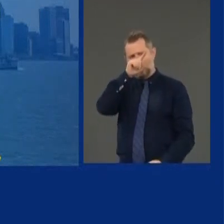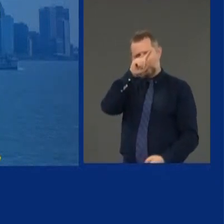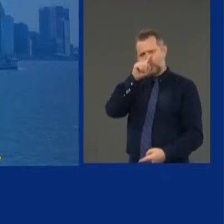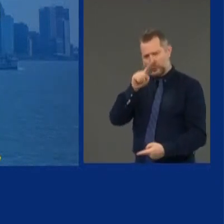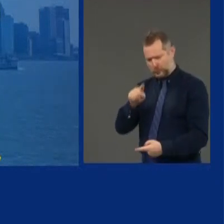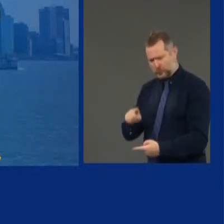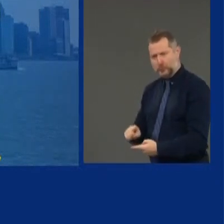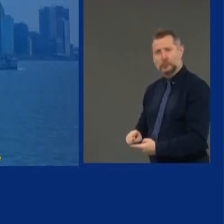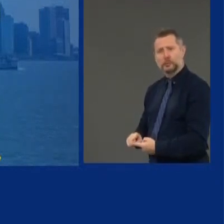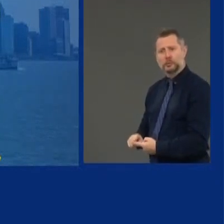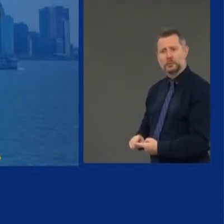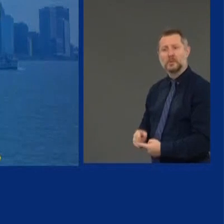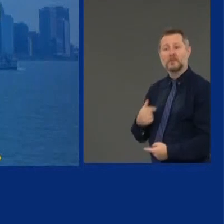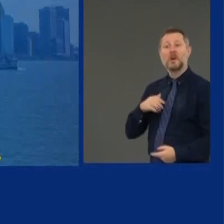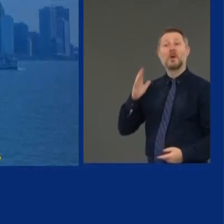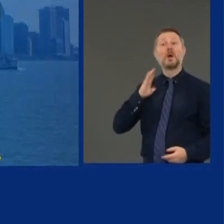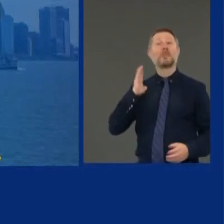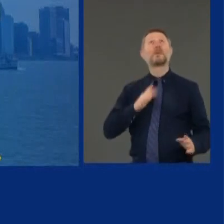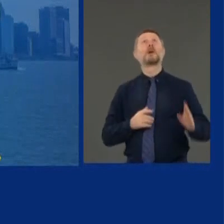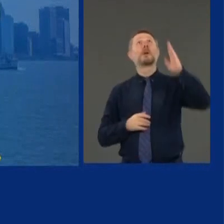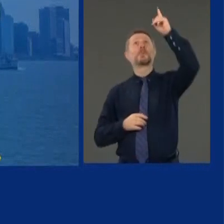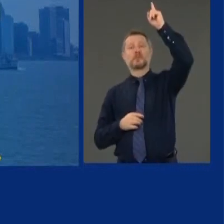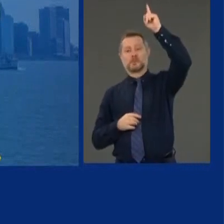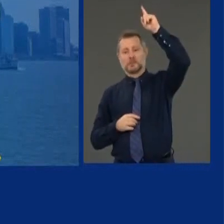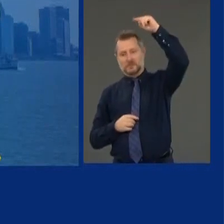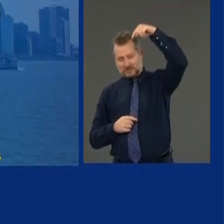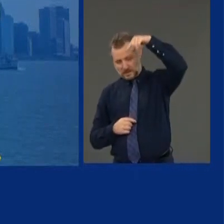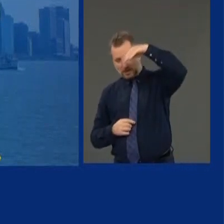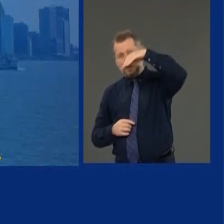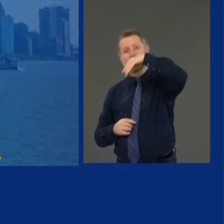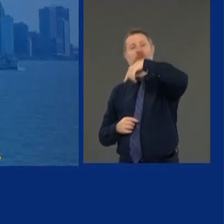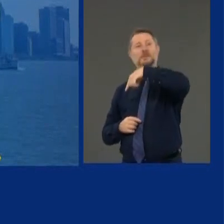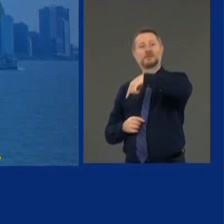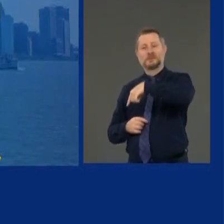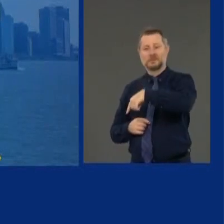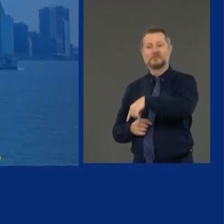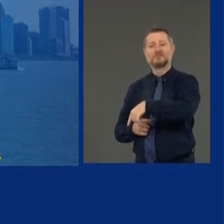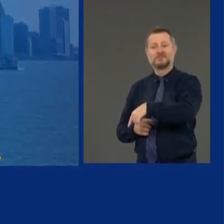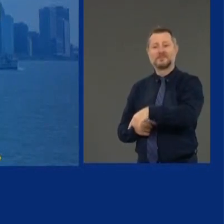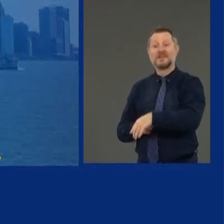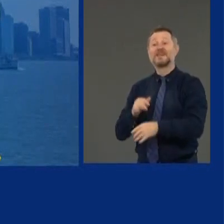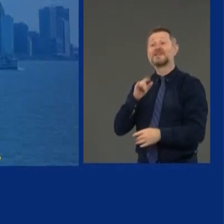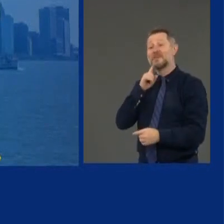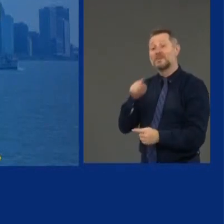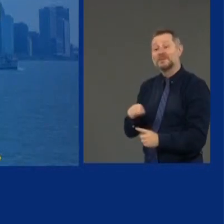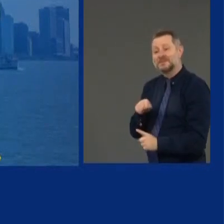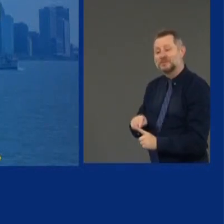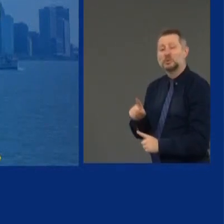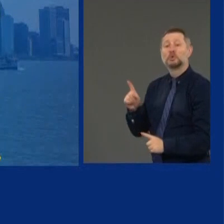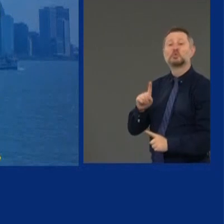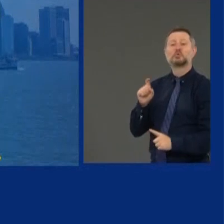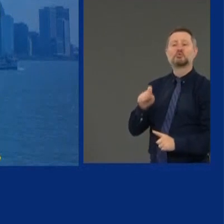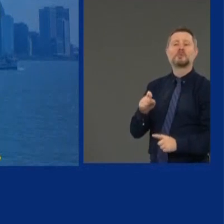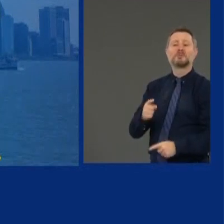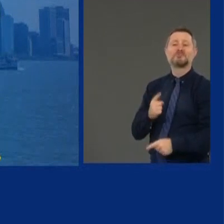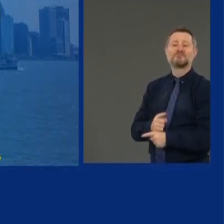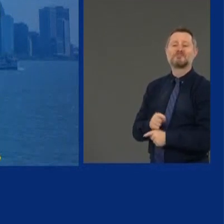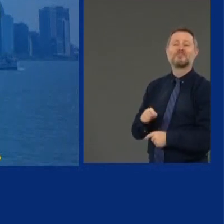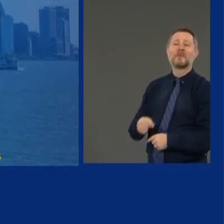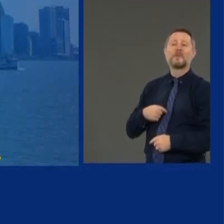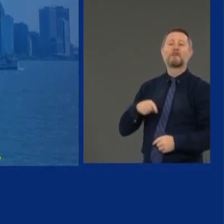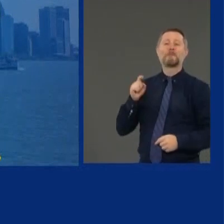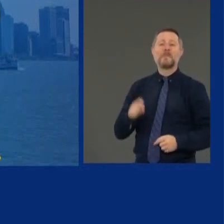FOR ME, SEEING THOSE NUMBERS